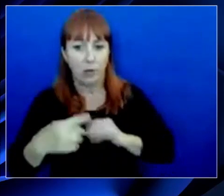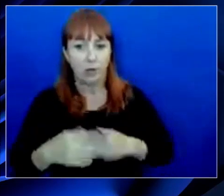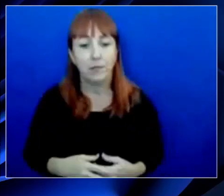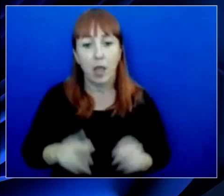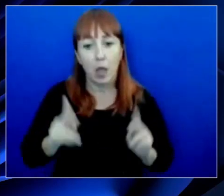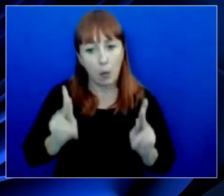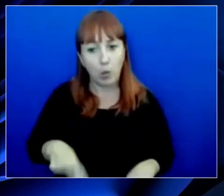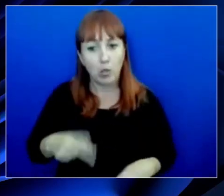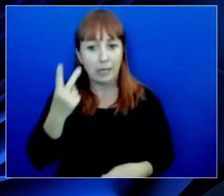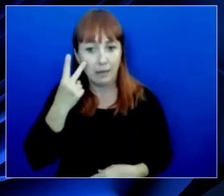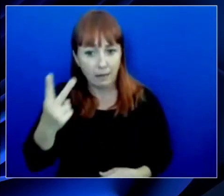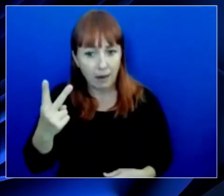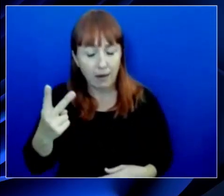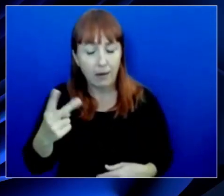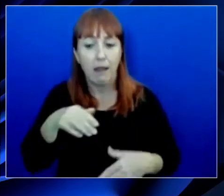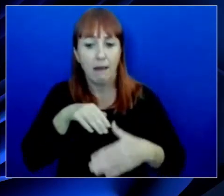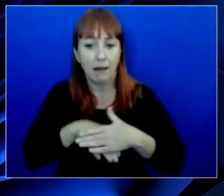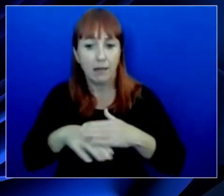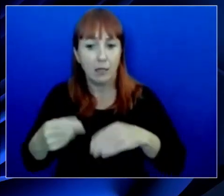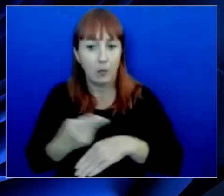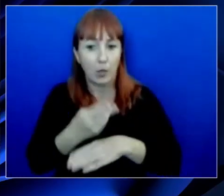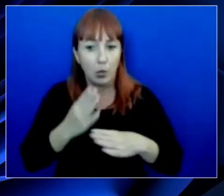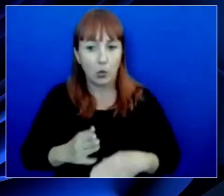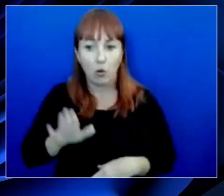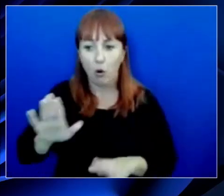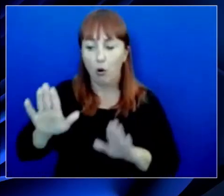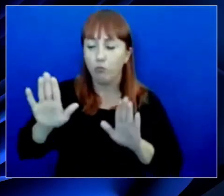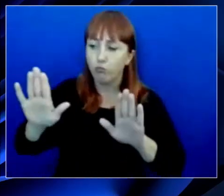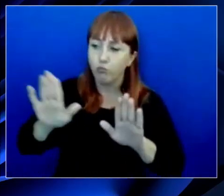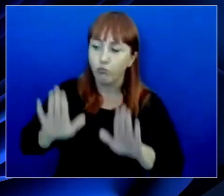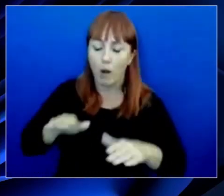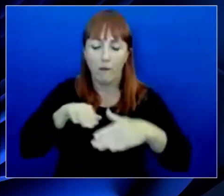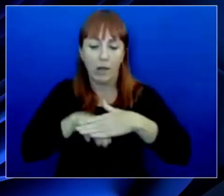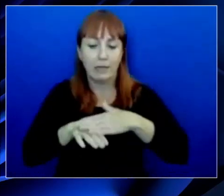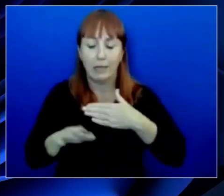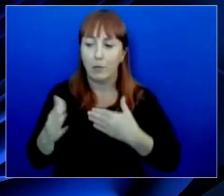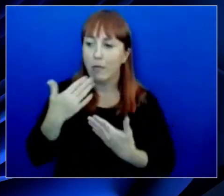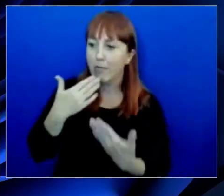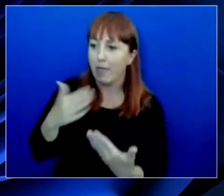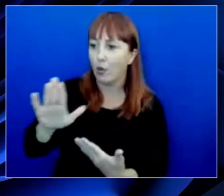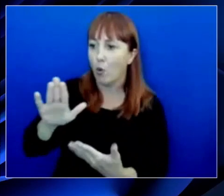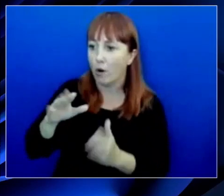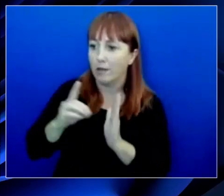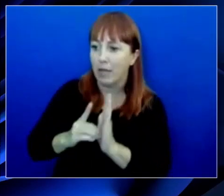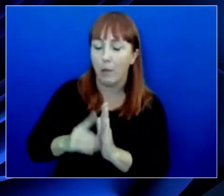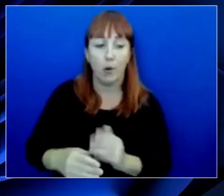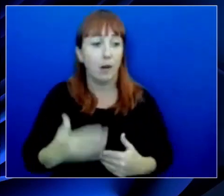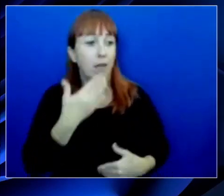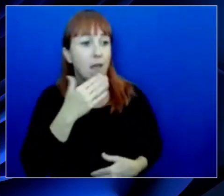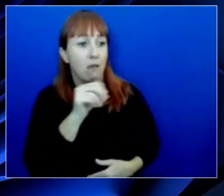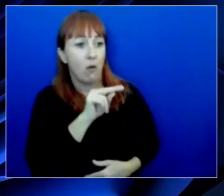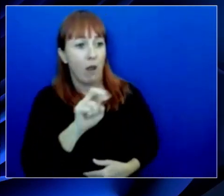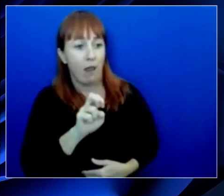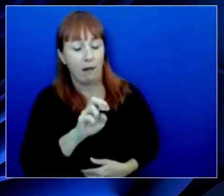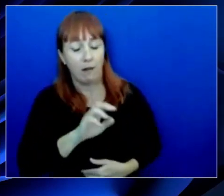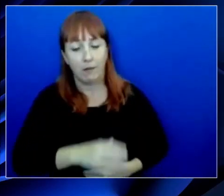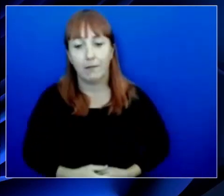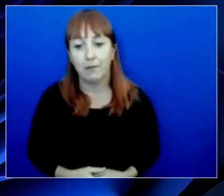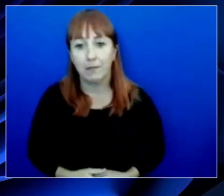finding and demo wonderfully accessible. So thank you Ann for your demo.